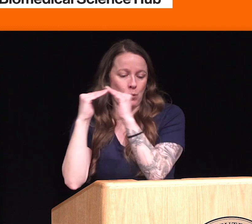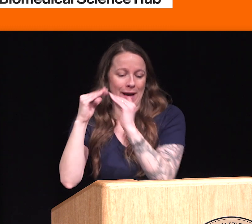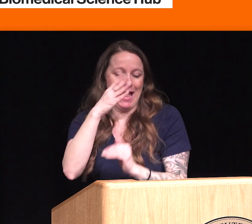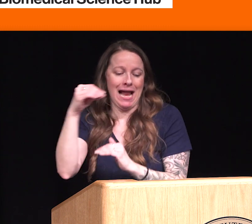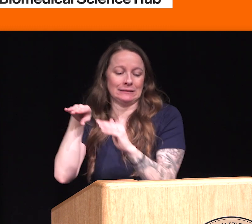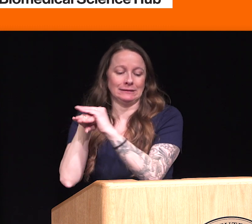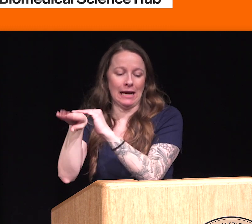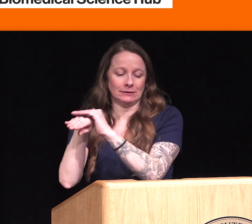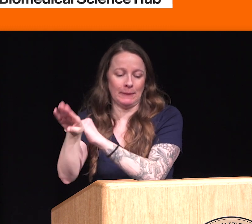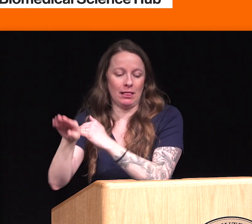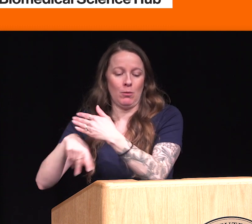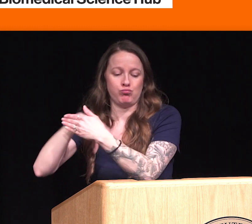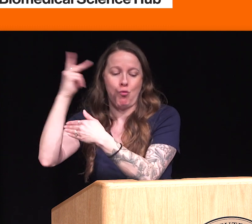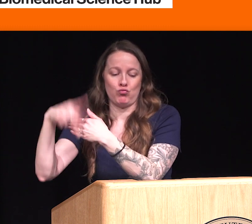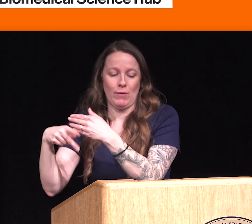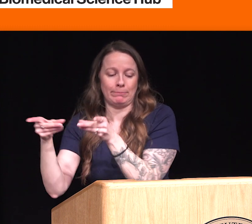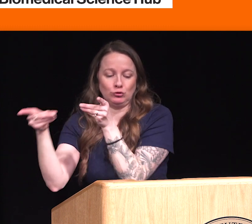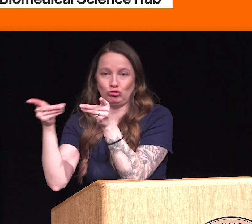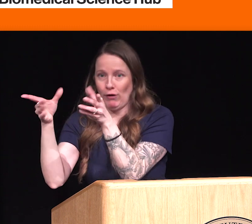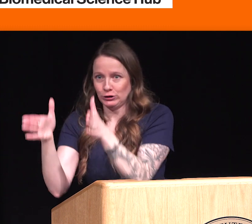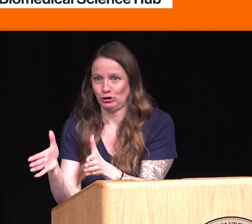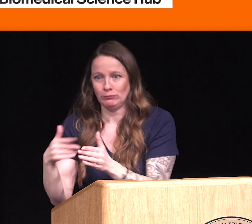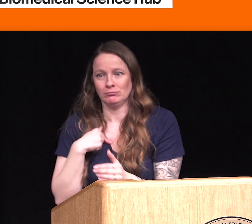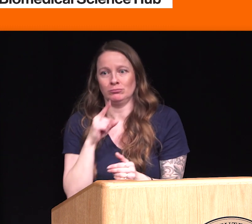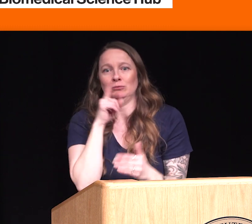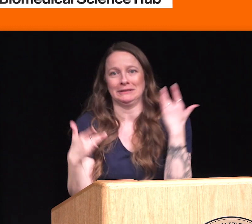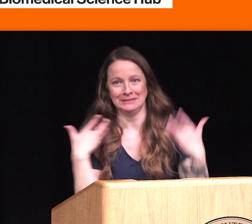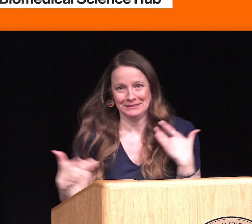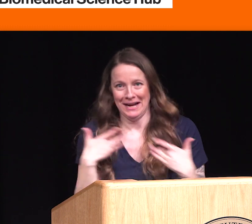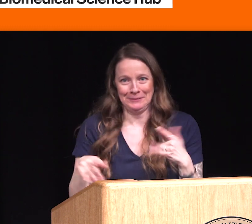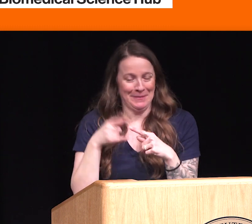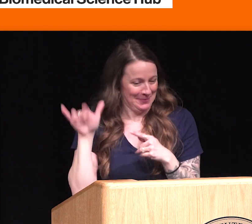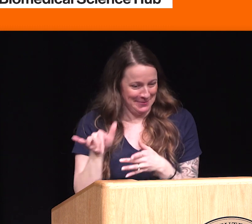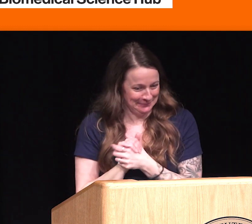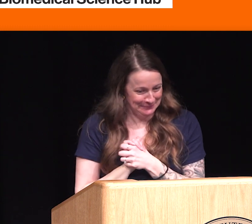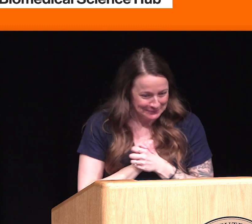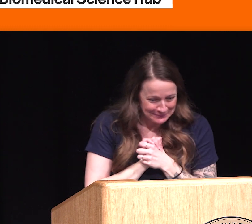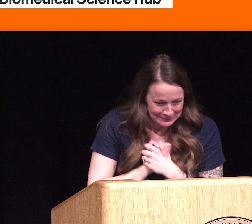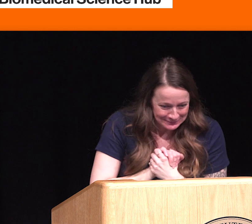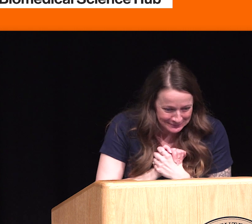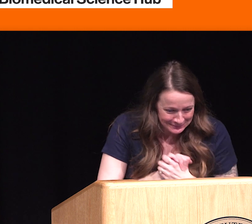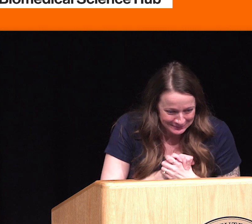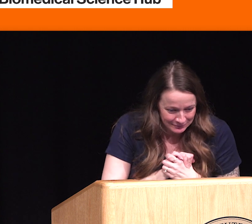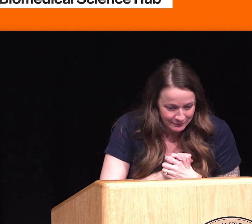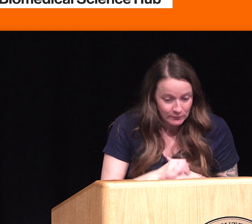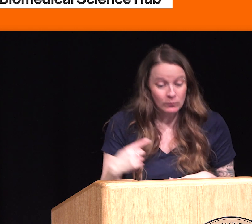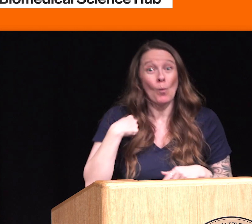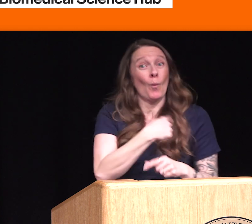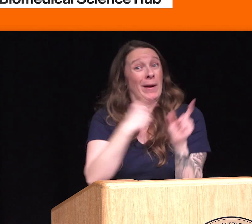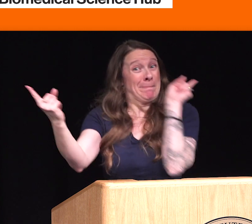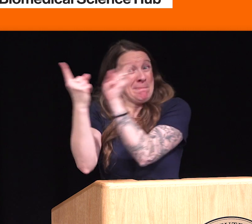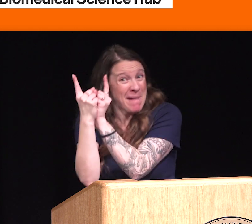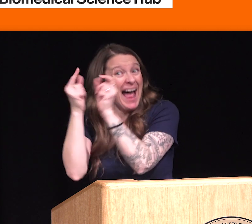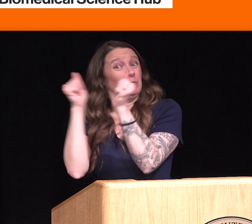for the Deaf Equity and Accessibility Program director. I am very, very excited about that position.